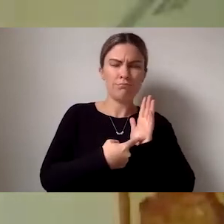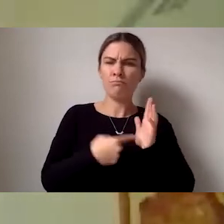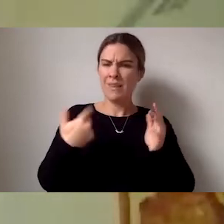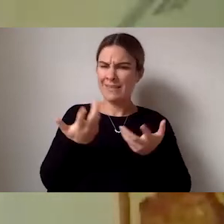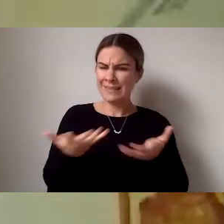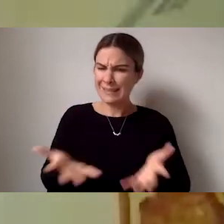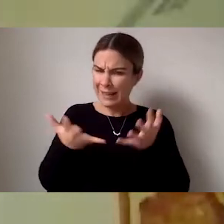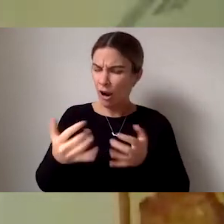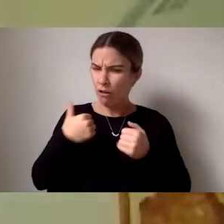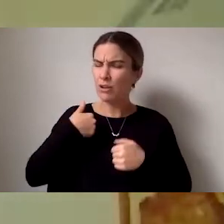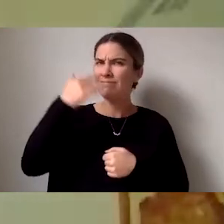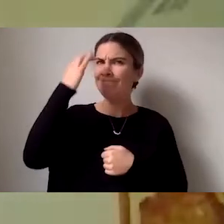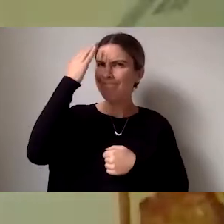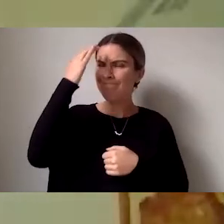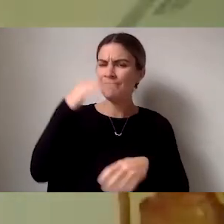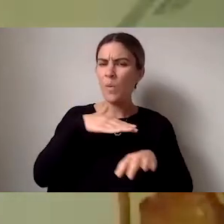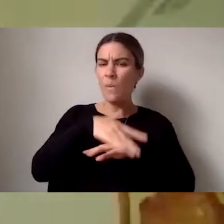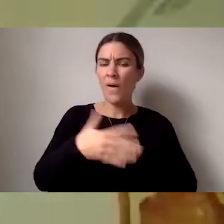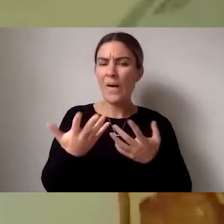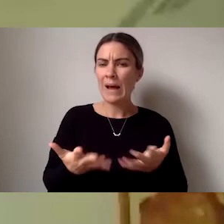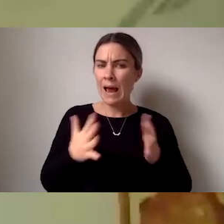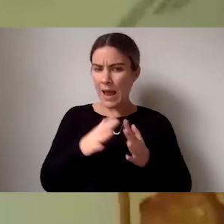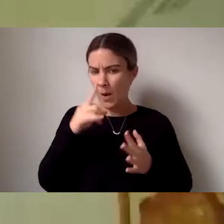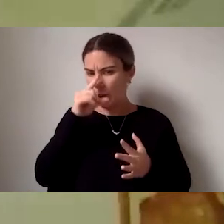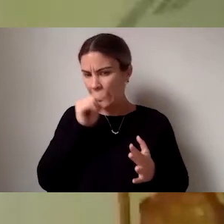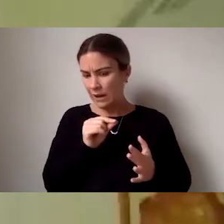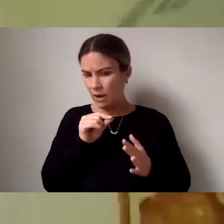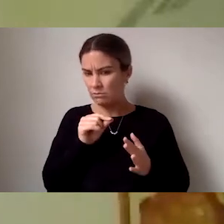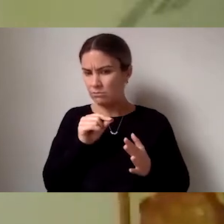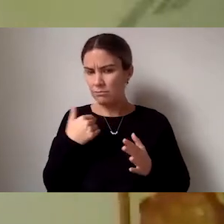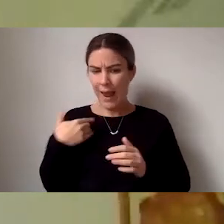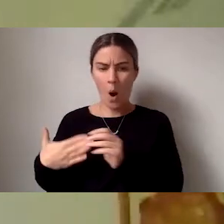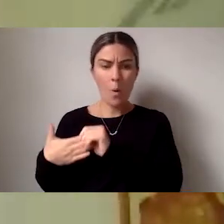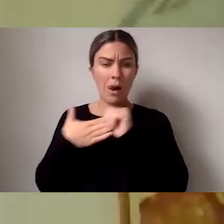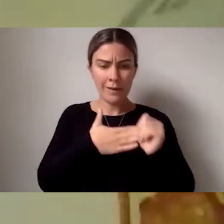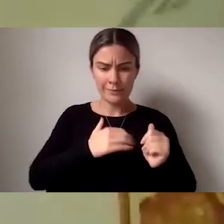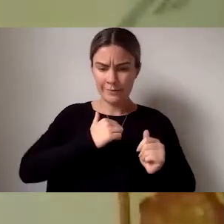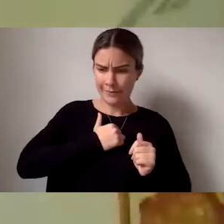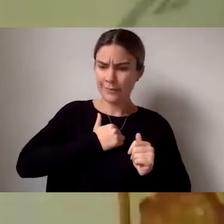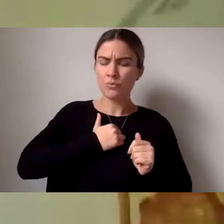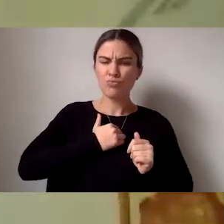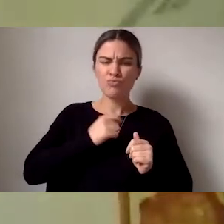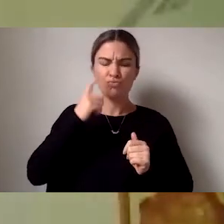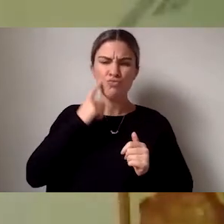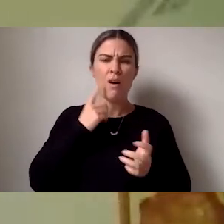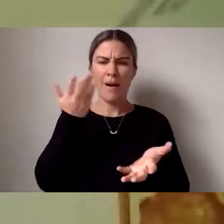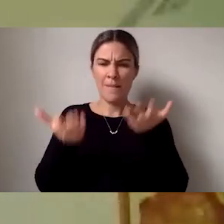challenge us to consider the steps we can all take in our leadership and our work to address these imbalances.